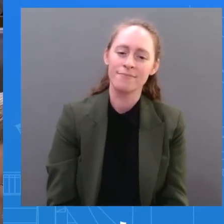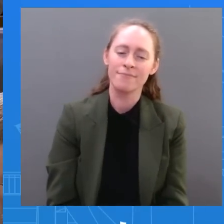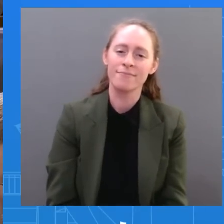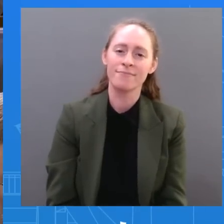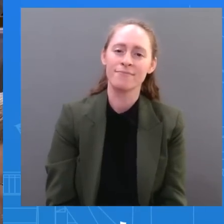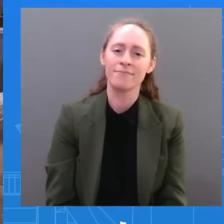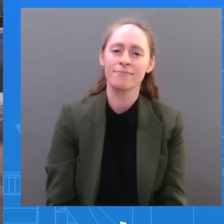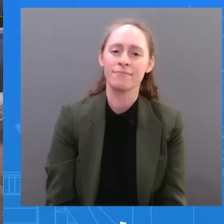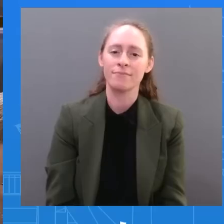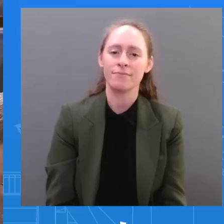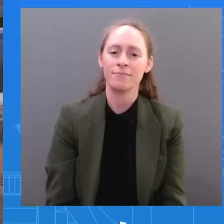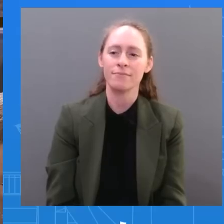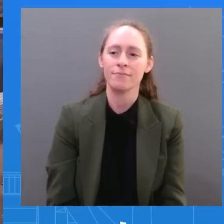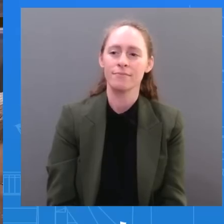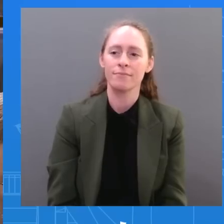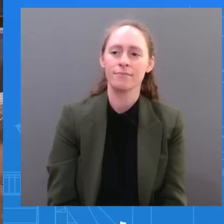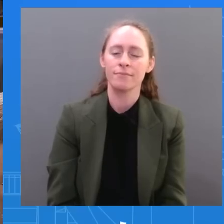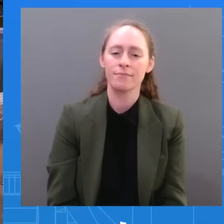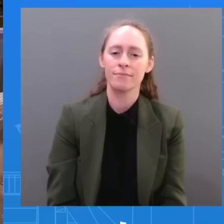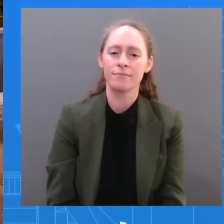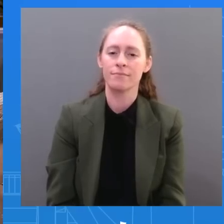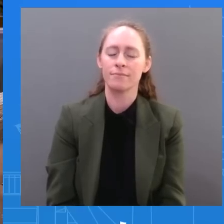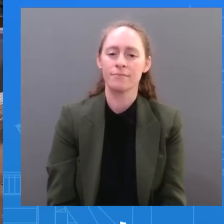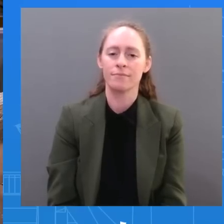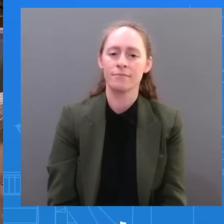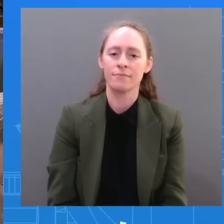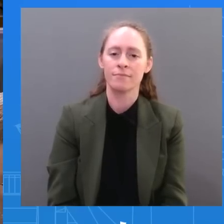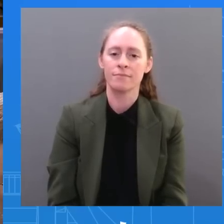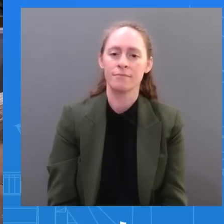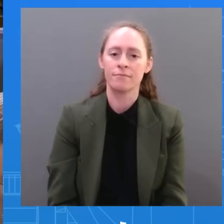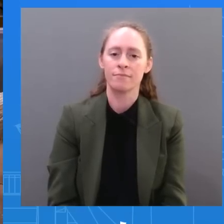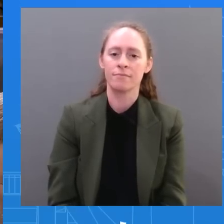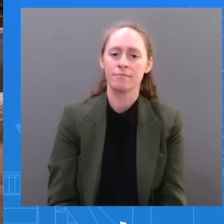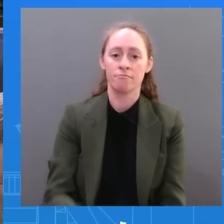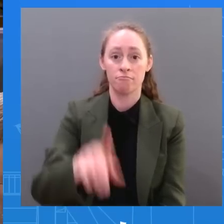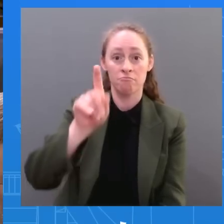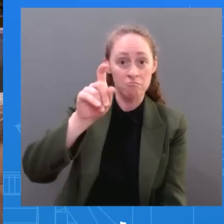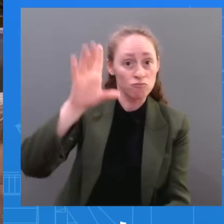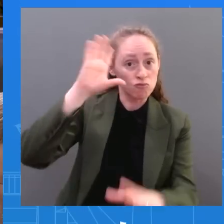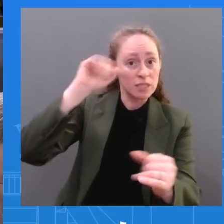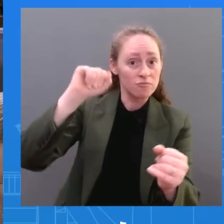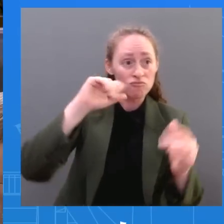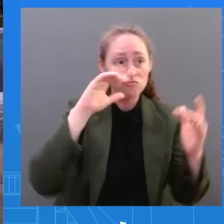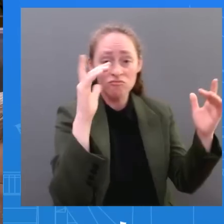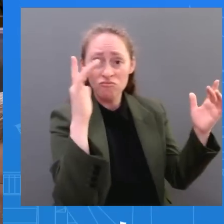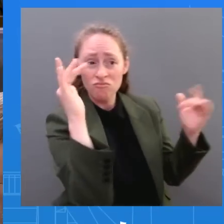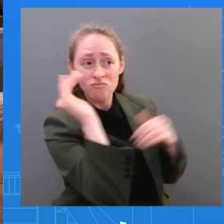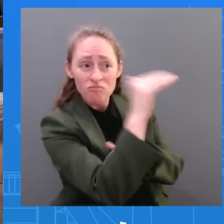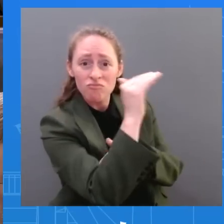Has he planned to set up any meetings? A mass shooting just happened. We're just trying to understand what he's done since then.